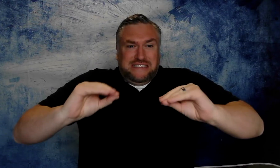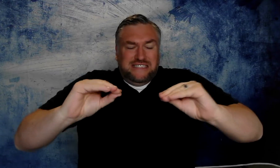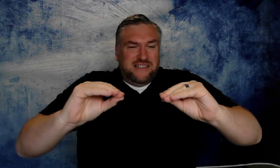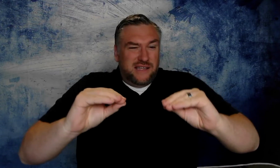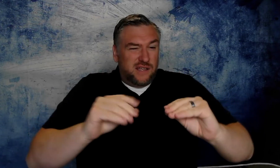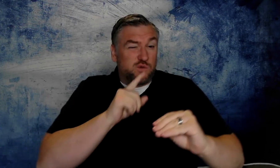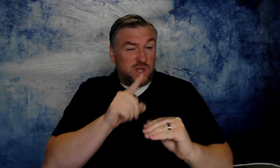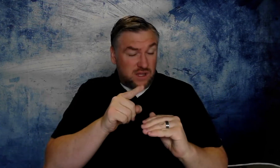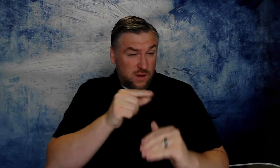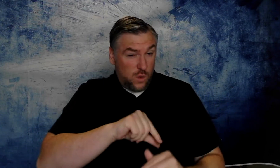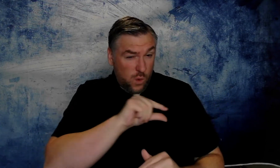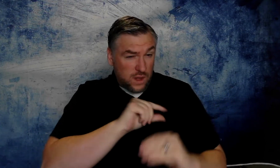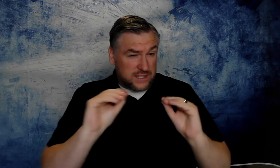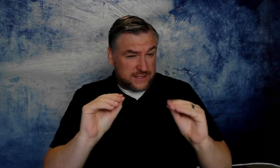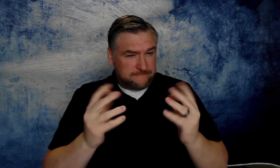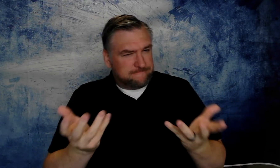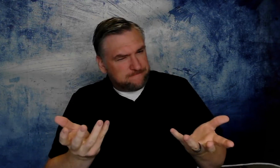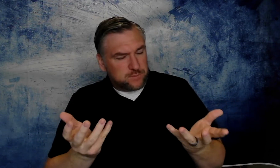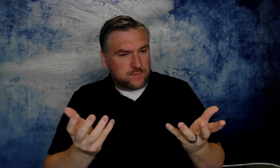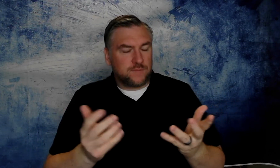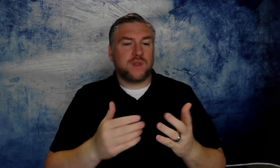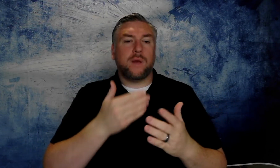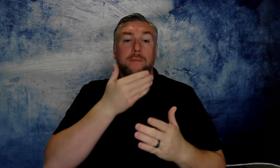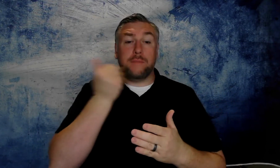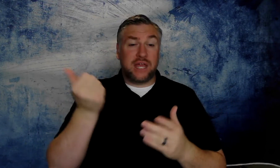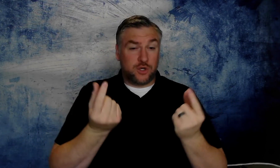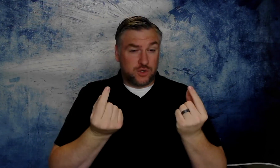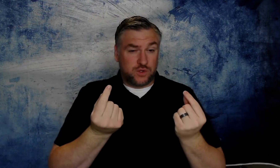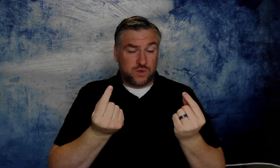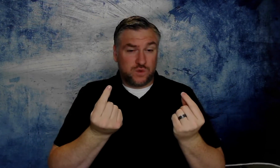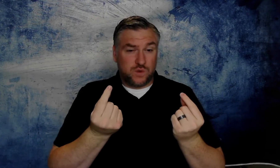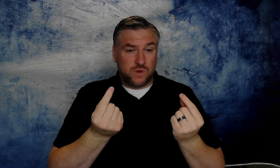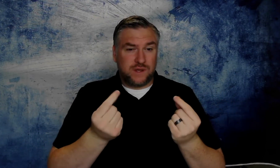worth of material left! And we try and teach as much as possible, but is that quality teaching?